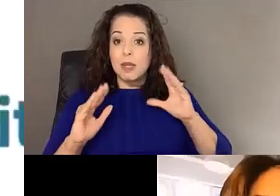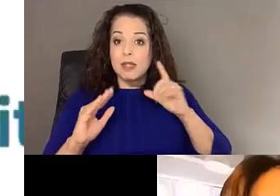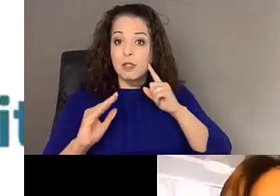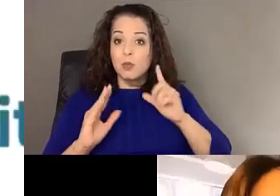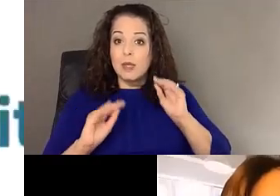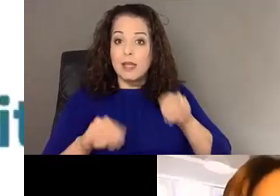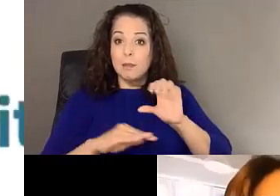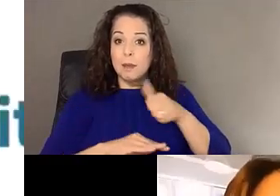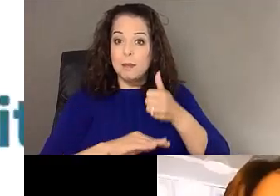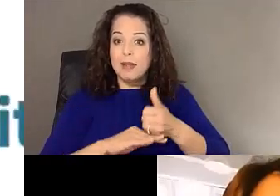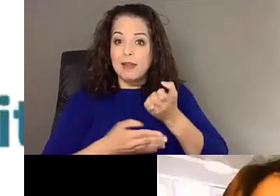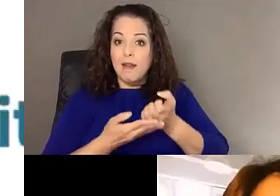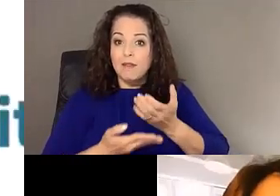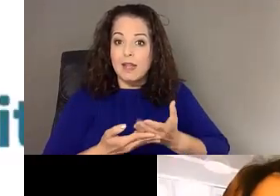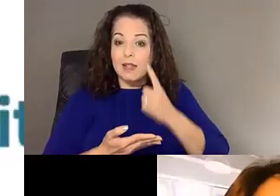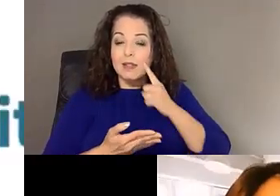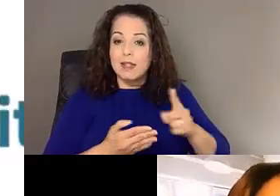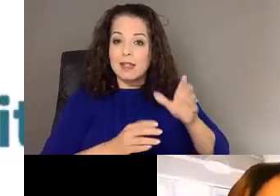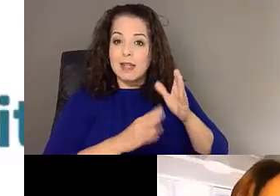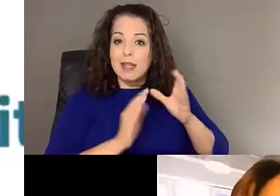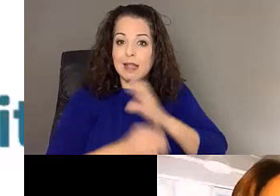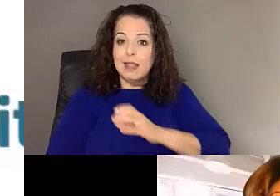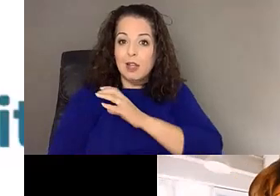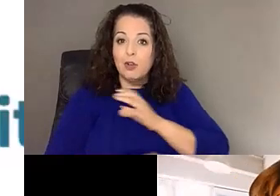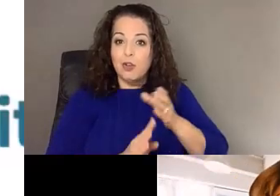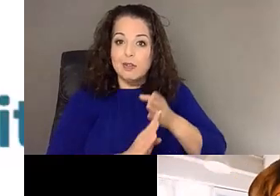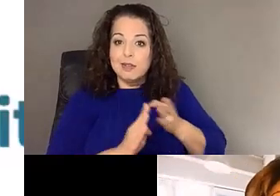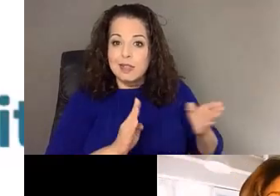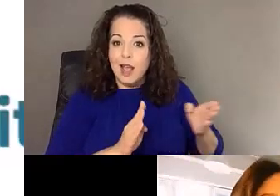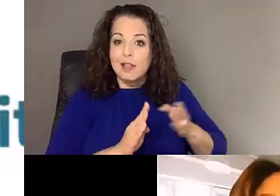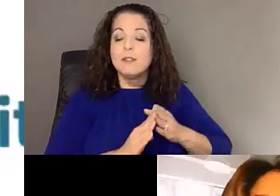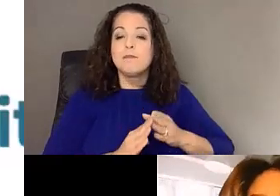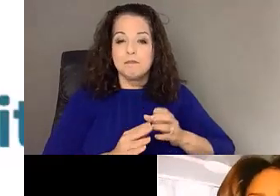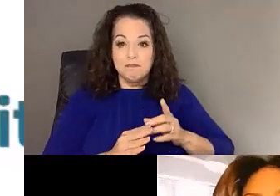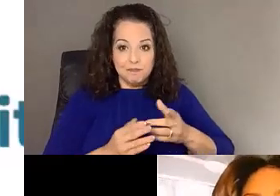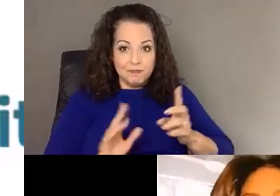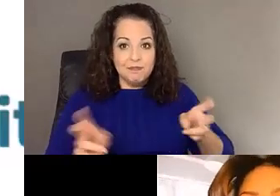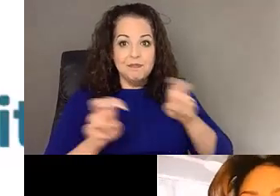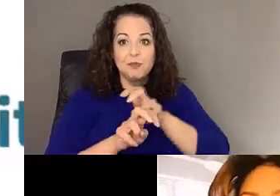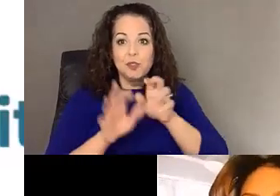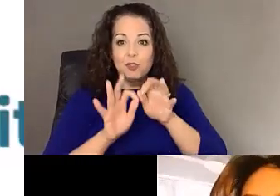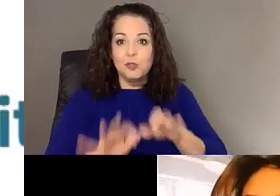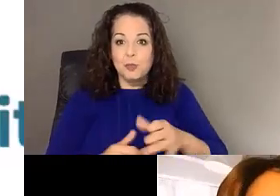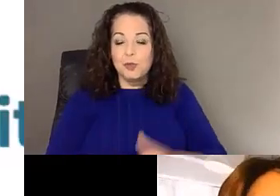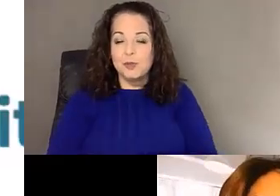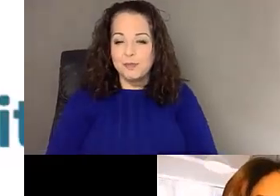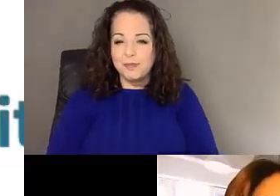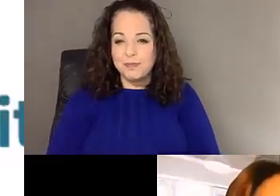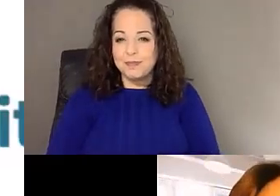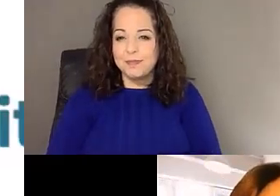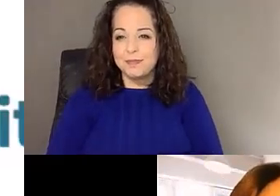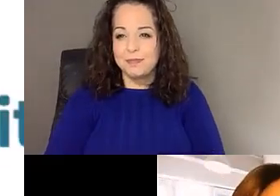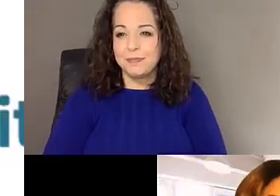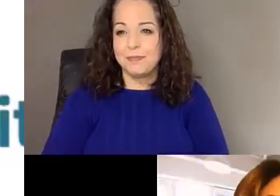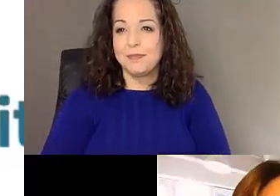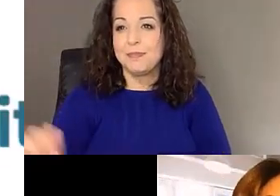in the clinical sites. And now, a number of knowledge gaps were identified in the literature related